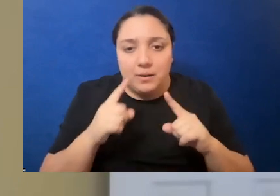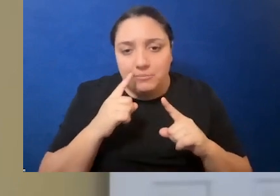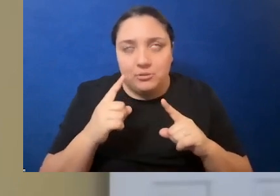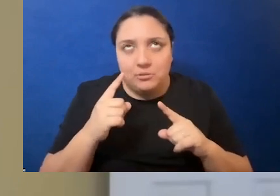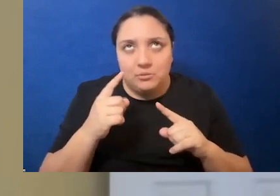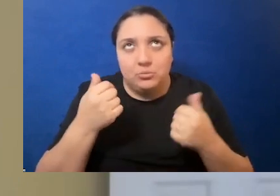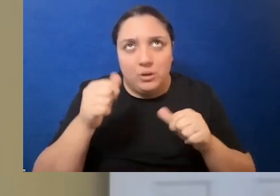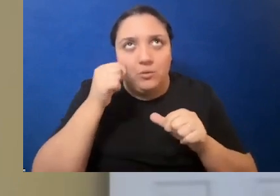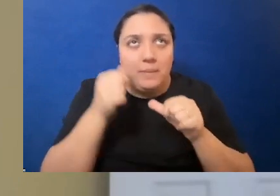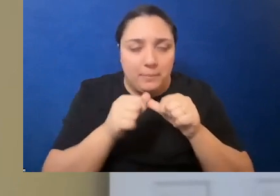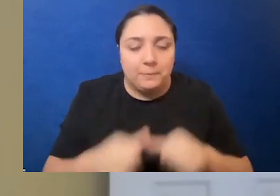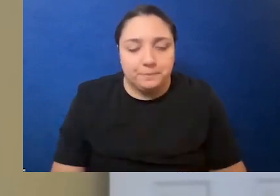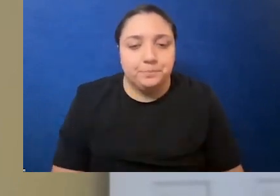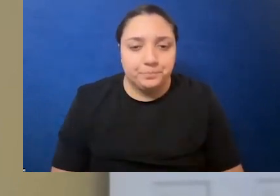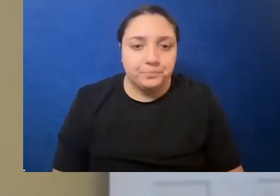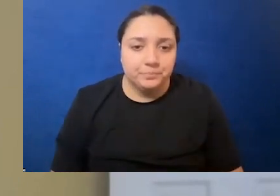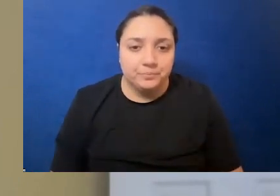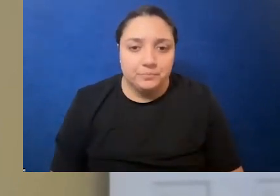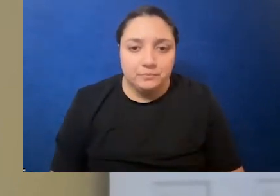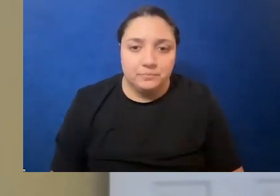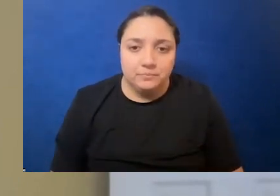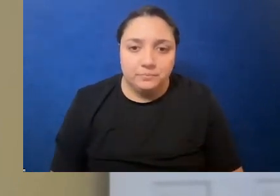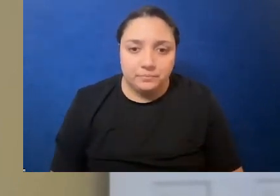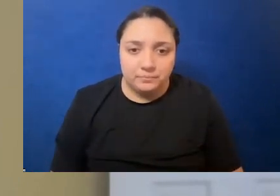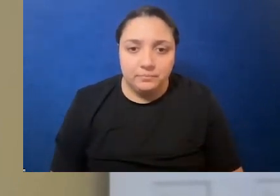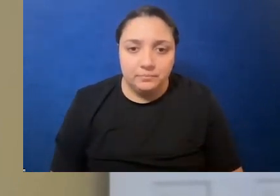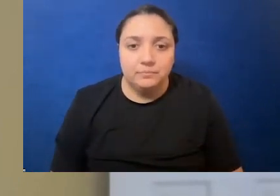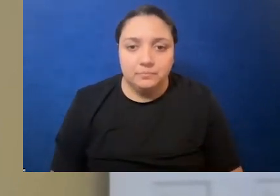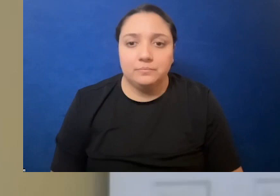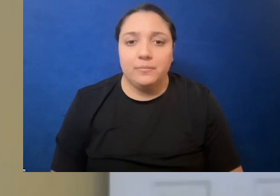I'M GOING BY RECOLLECTION. OKAY.